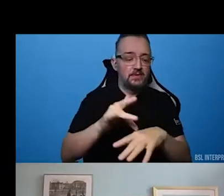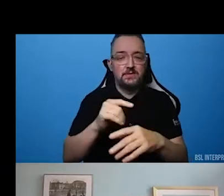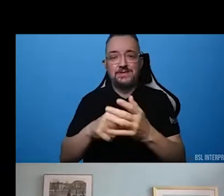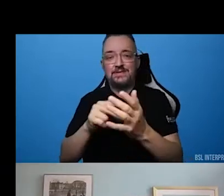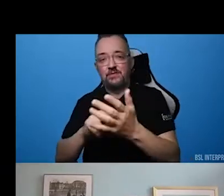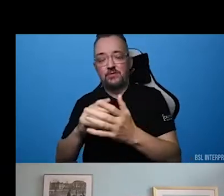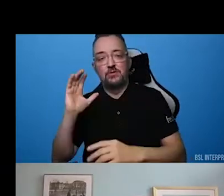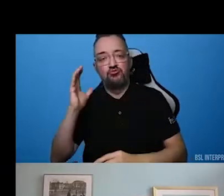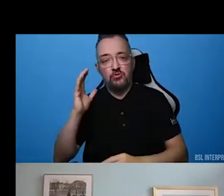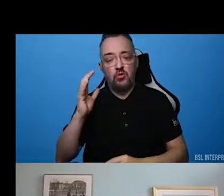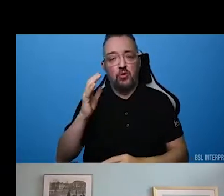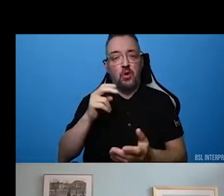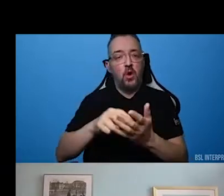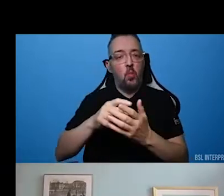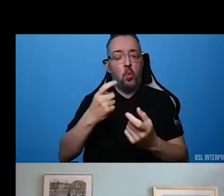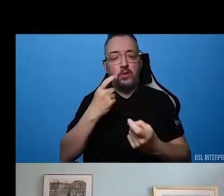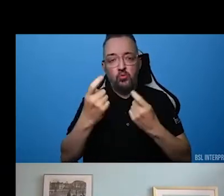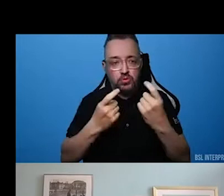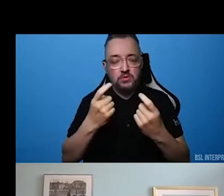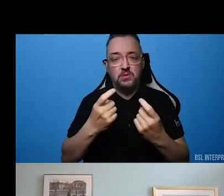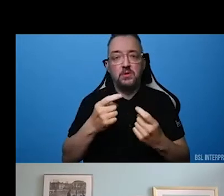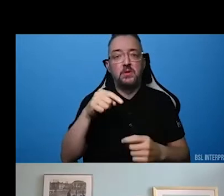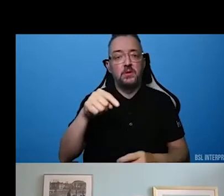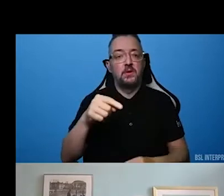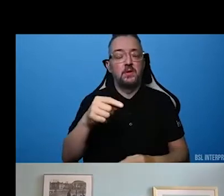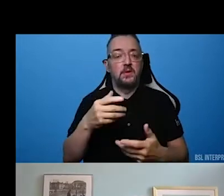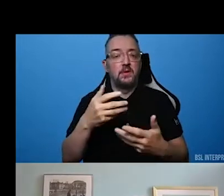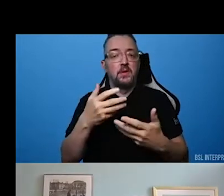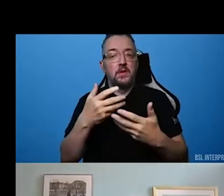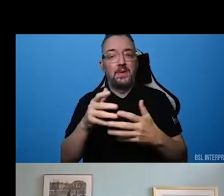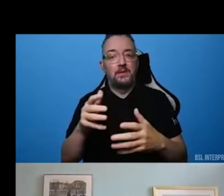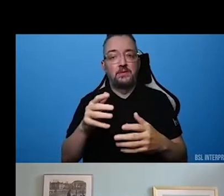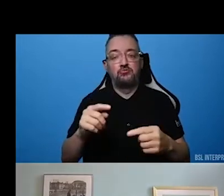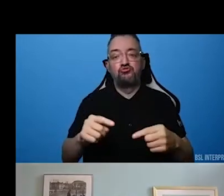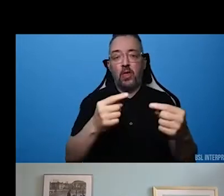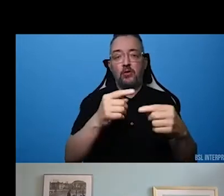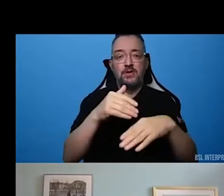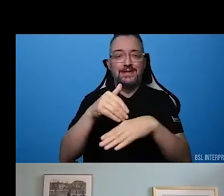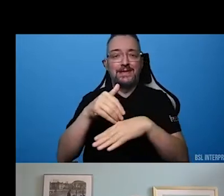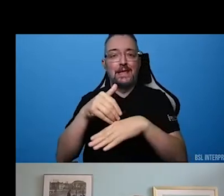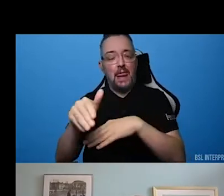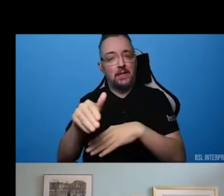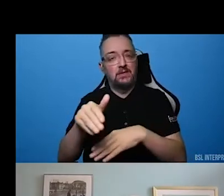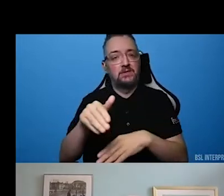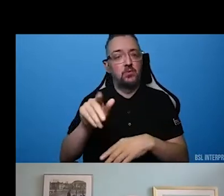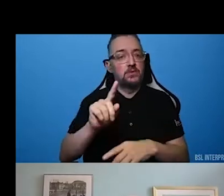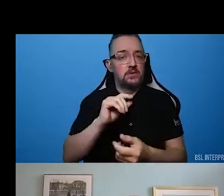walking tours and art exhibitions, which have begun to challenge the nations neglect of the subject of slavery.